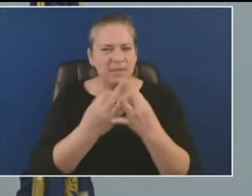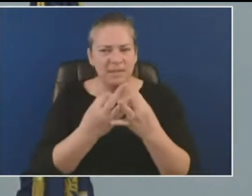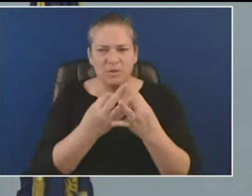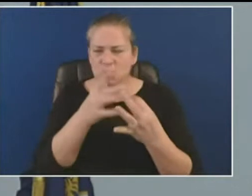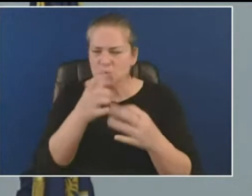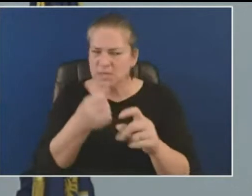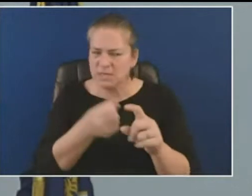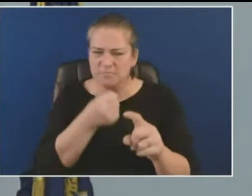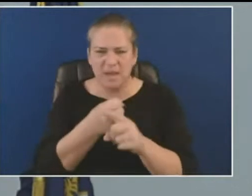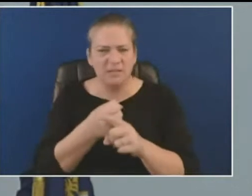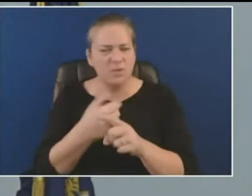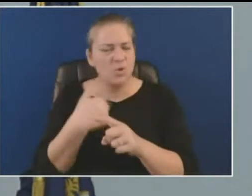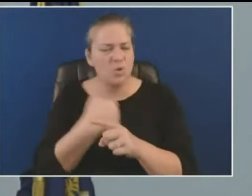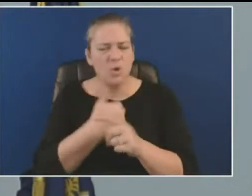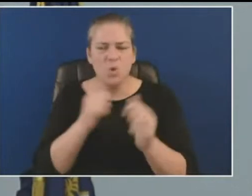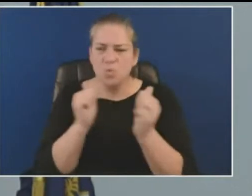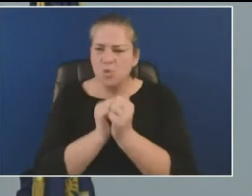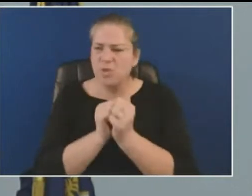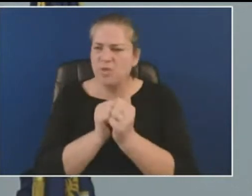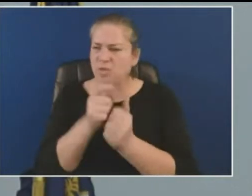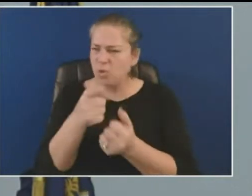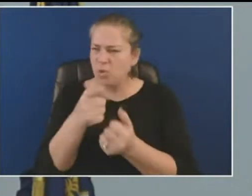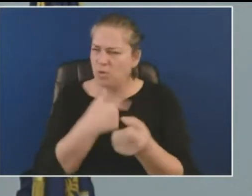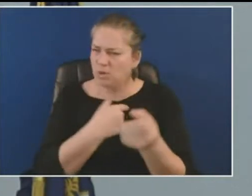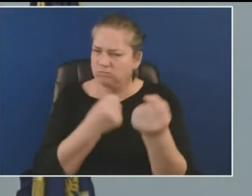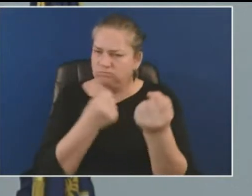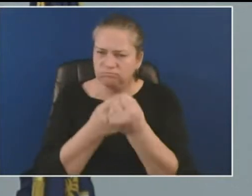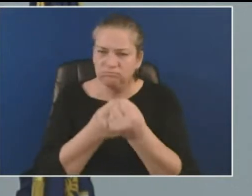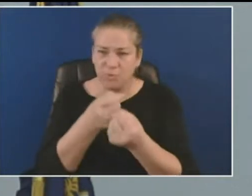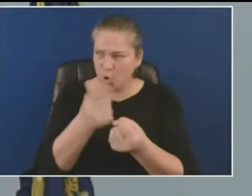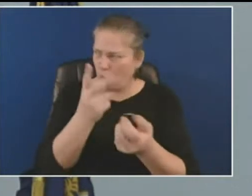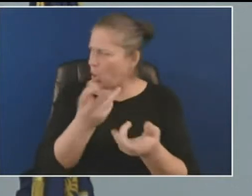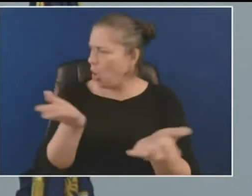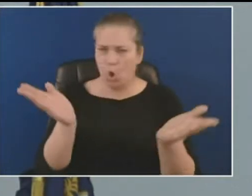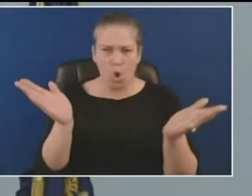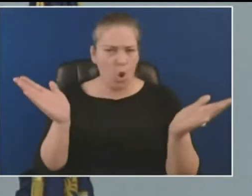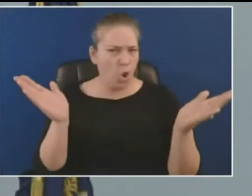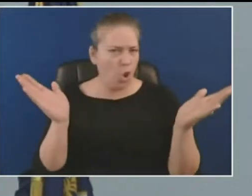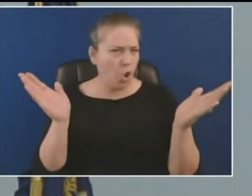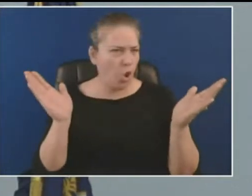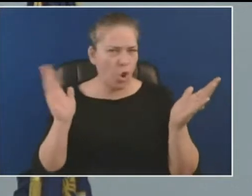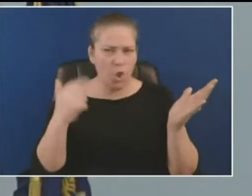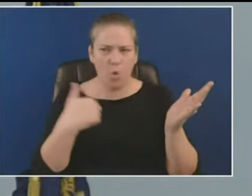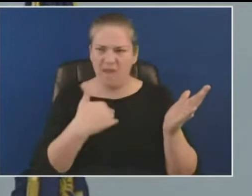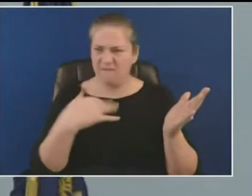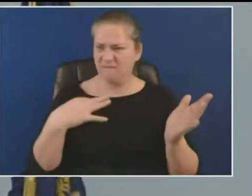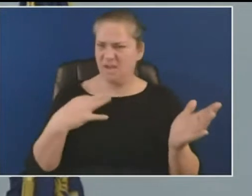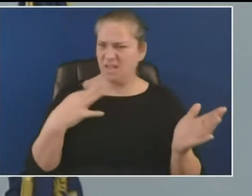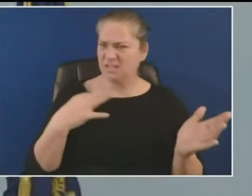Just look around. We've got volunteers. That are here answering the phone lines ready to help each and everyone of those individuals.